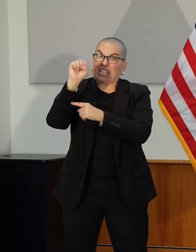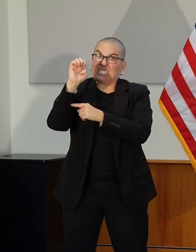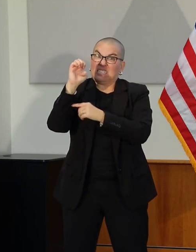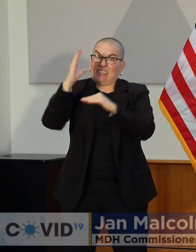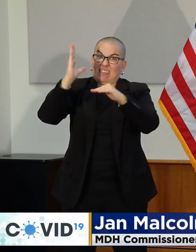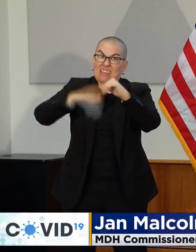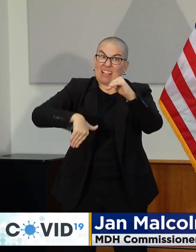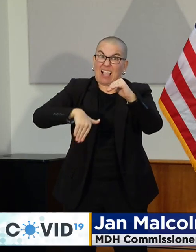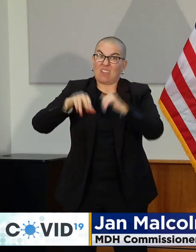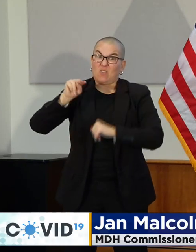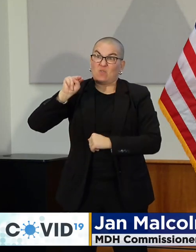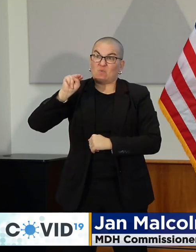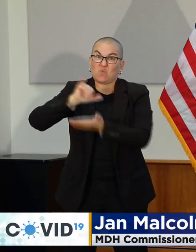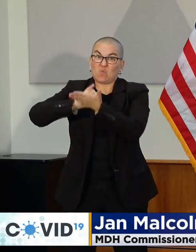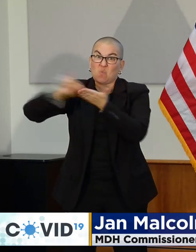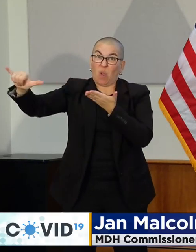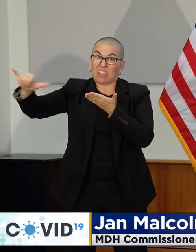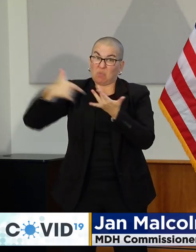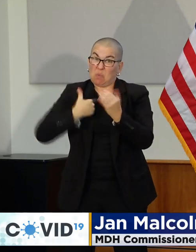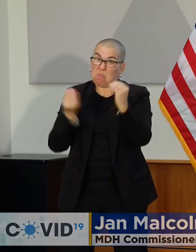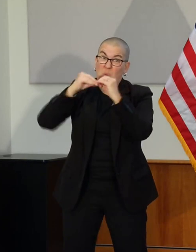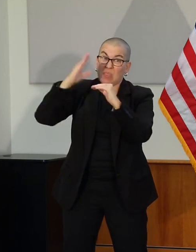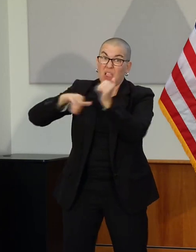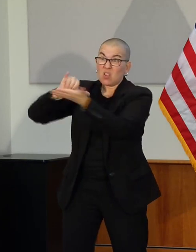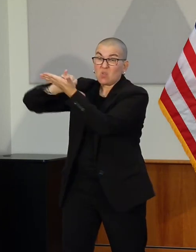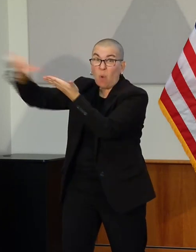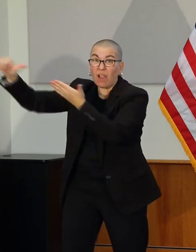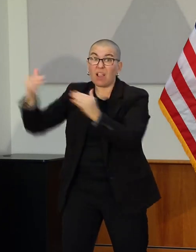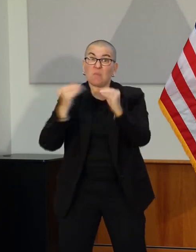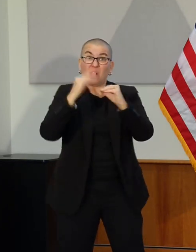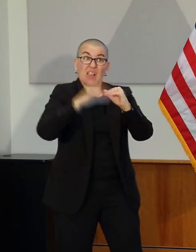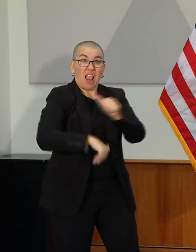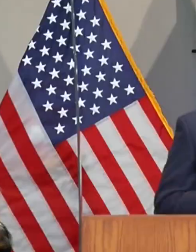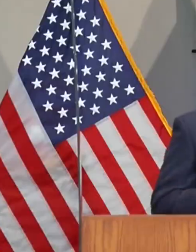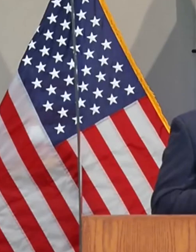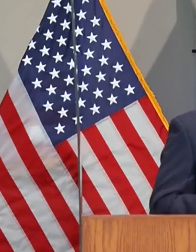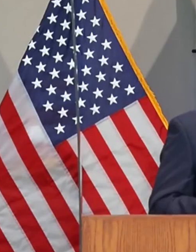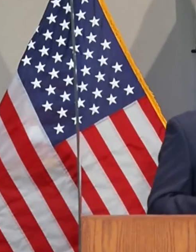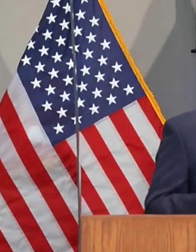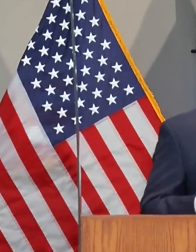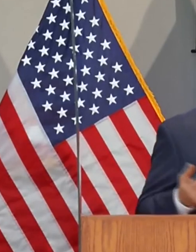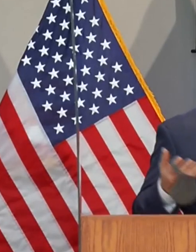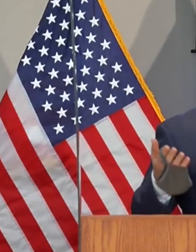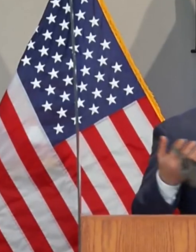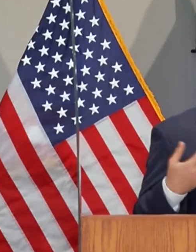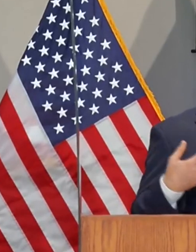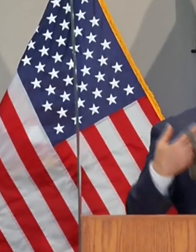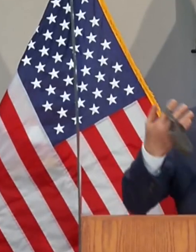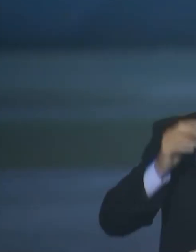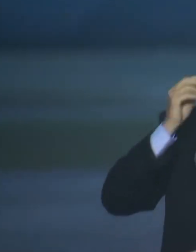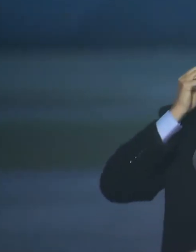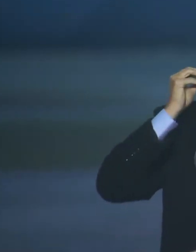200,000 COVID-19 CASES TO 300,000 CASES. THE COMMISSIONER BELIEVES IT WILL LIKELY ONLY BE ANOTHER COUPLE OF WEEKS BEFORE WE REACH 400,000 CASES.